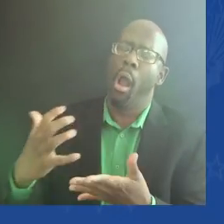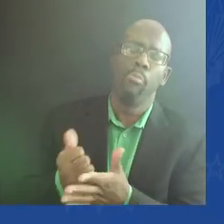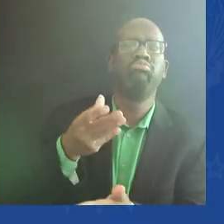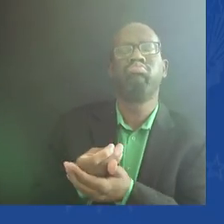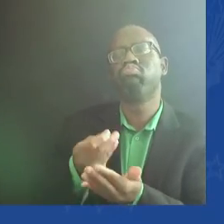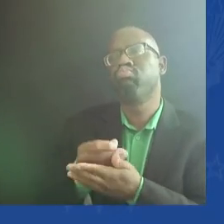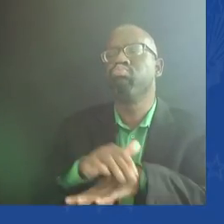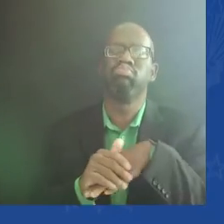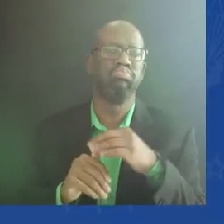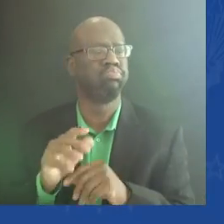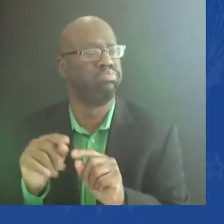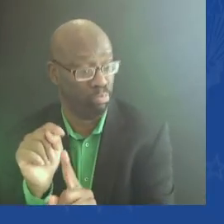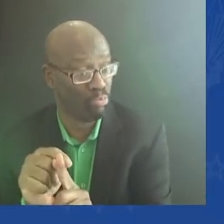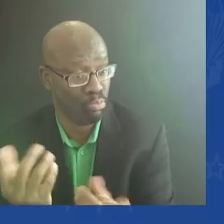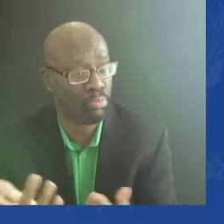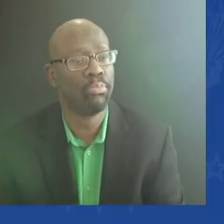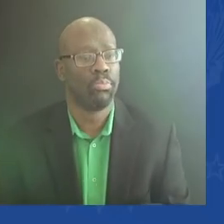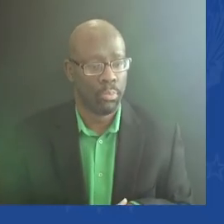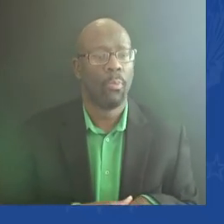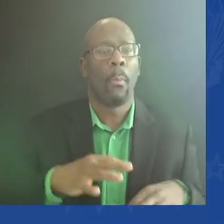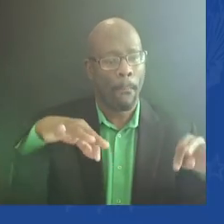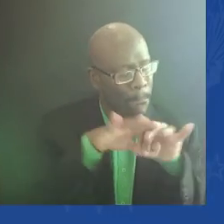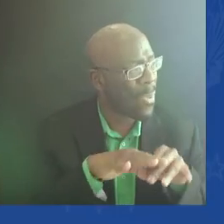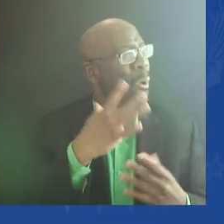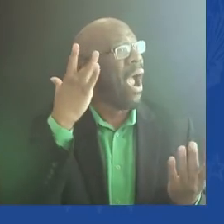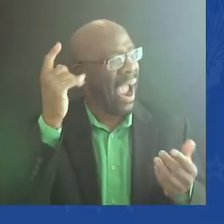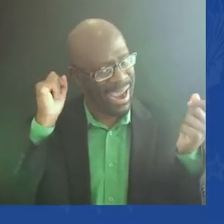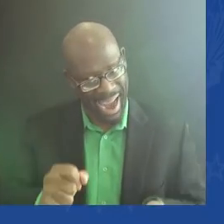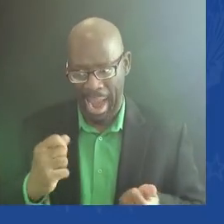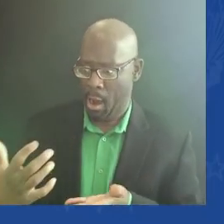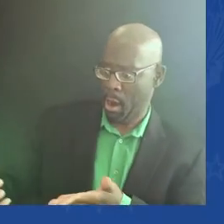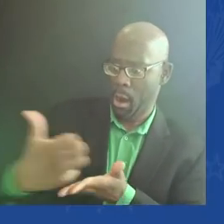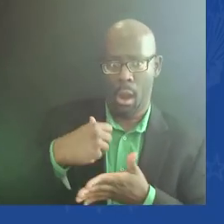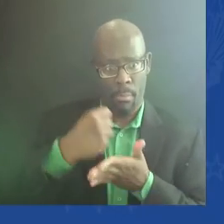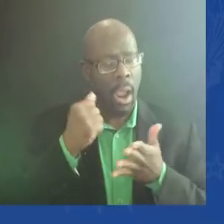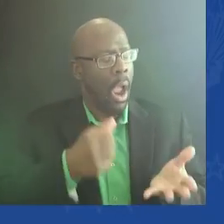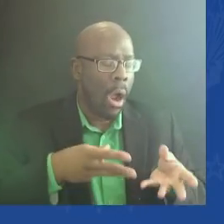in fact, we are short of workers. But worker pay has actually gone up.